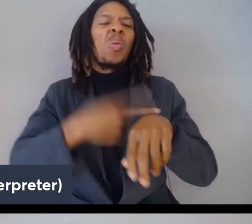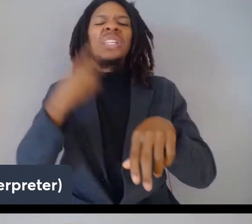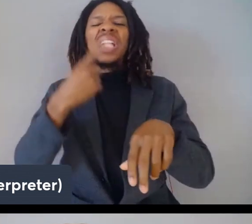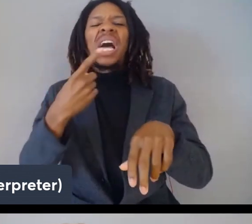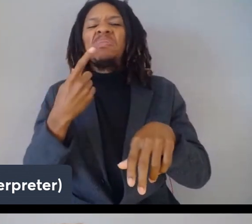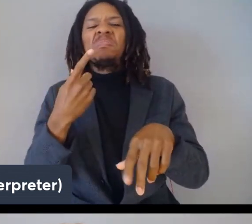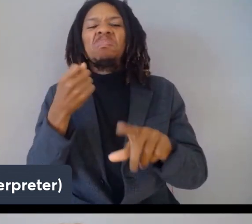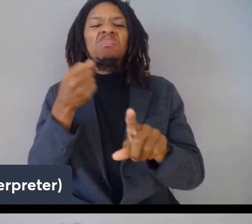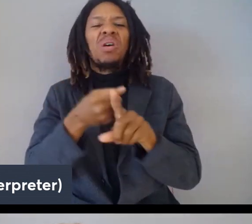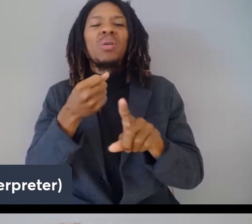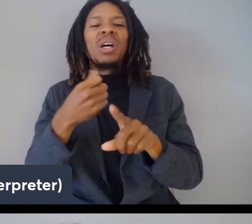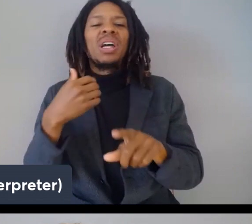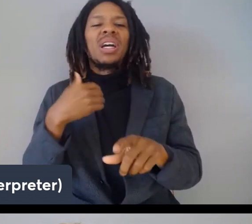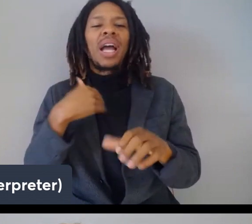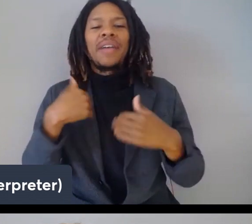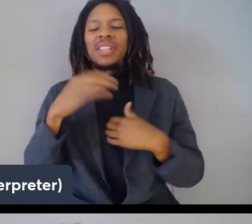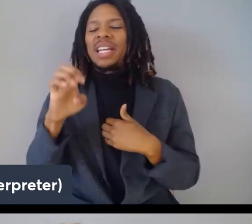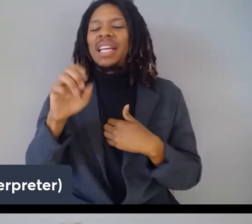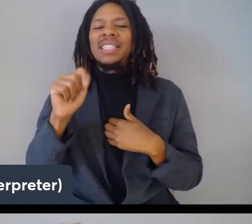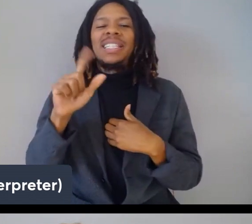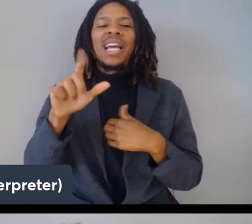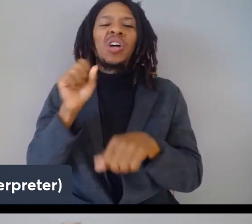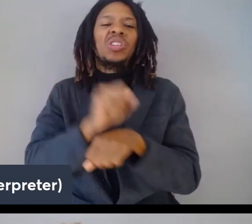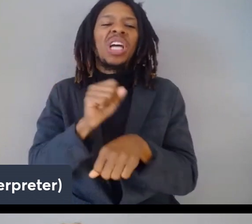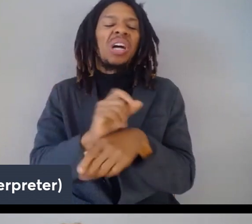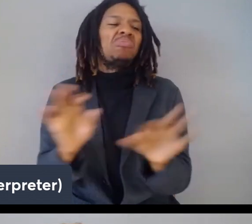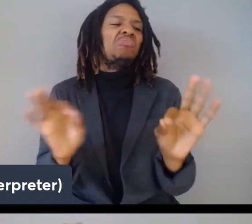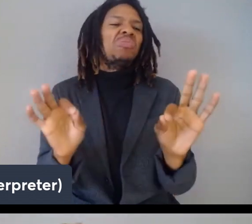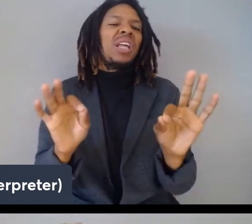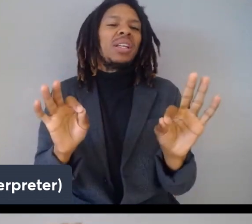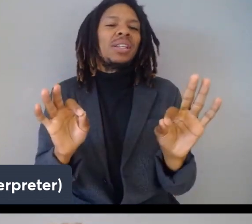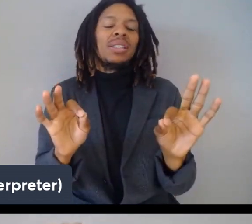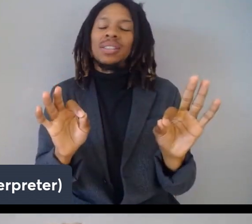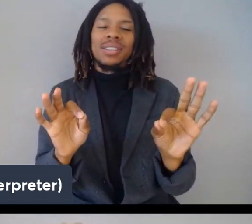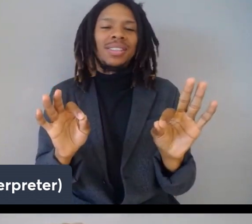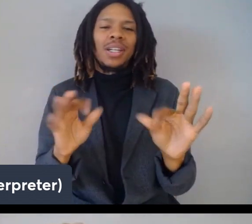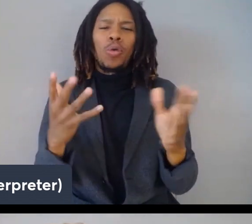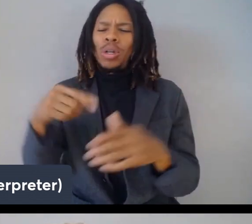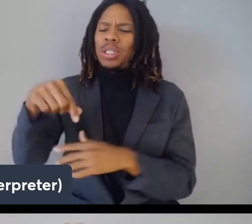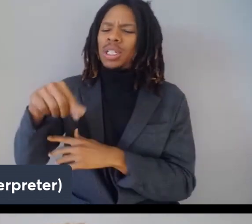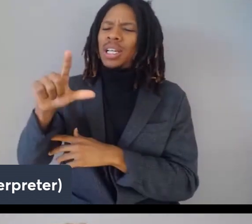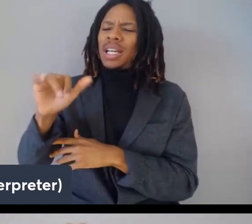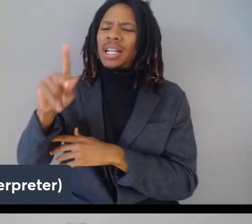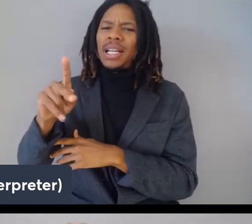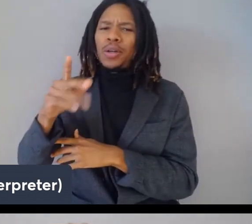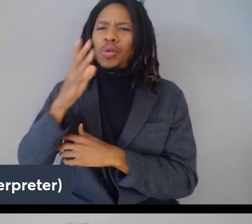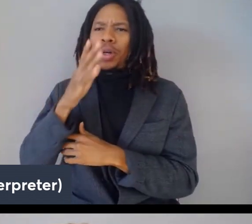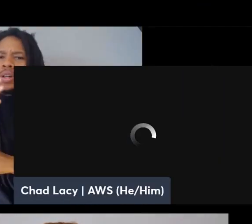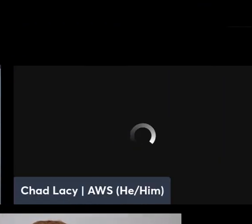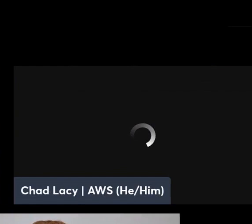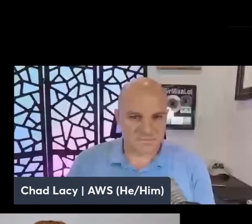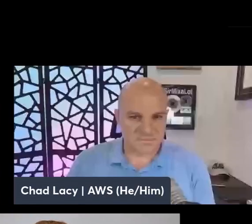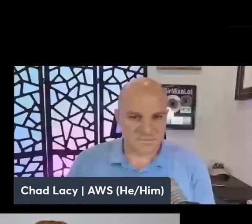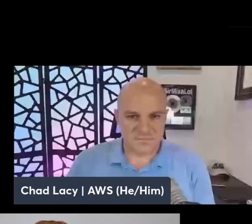And we'll just have to have an ETL job or something." What does Qlik give me so that, number one, I don't have to build it myself,